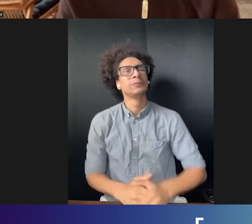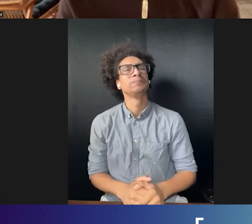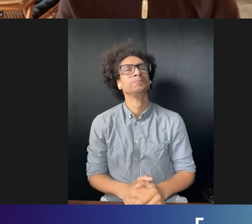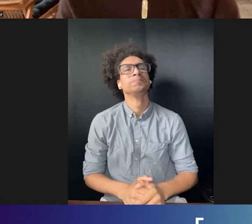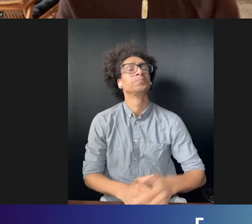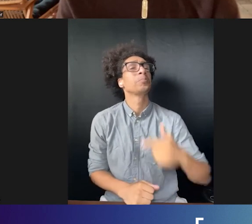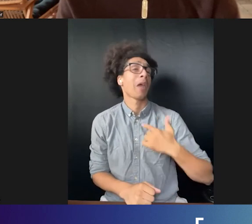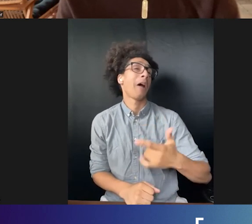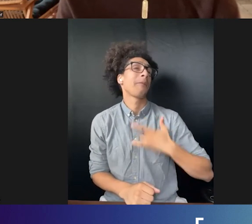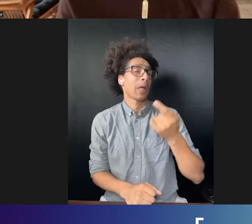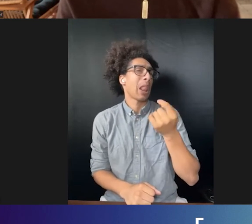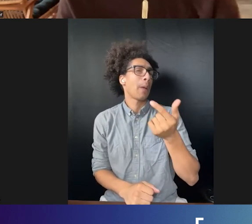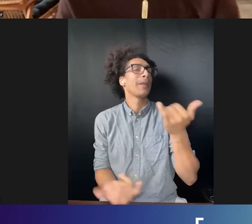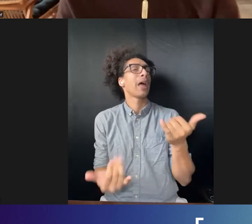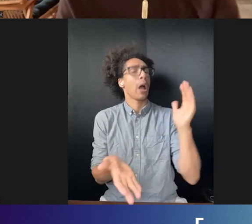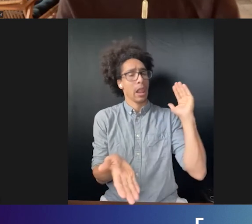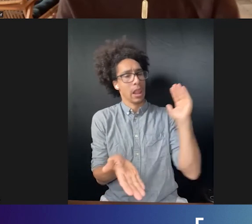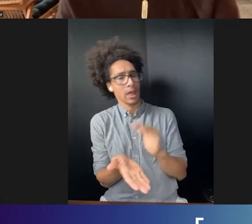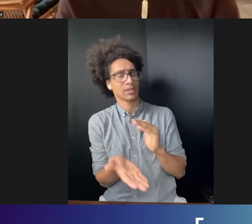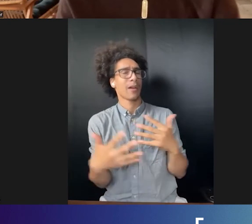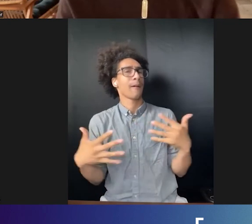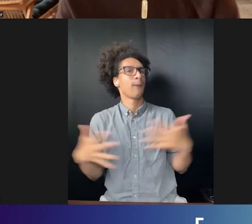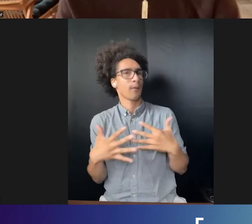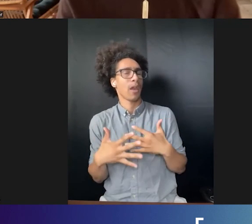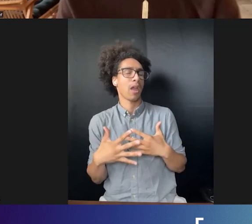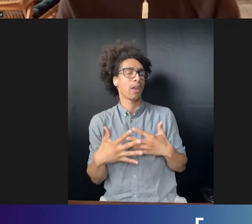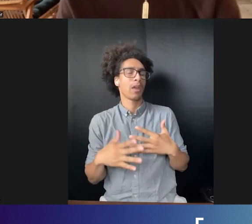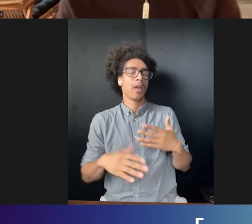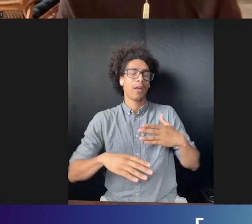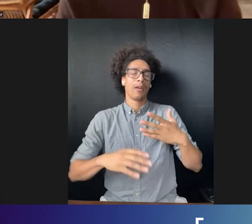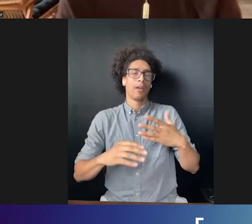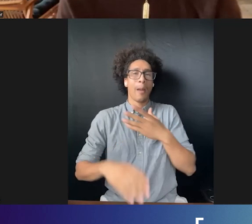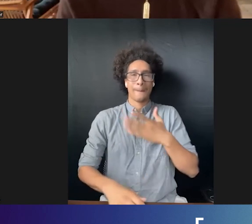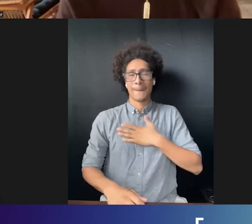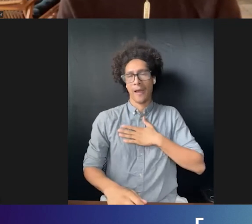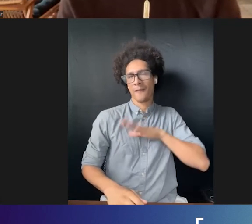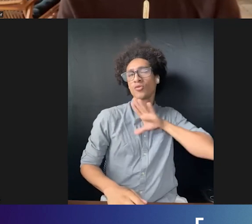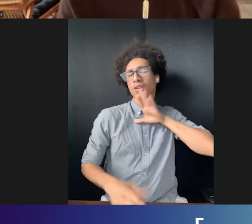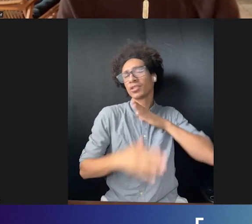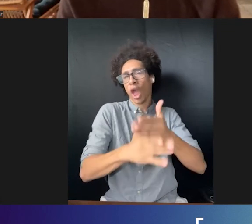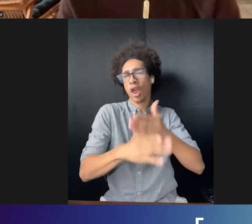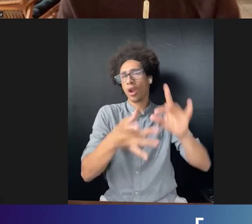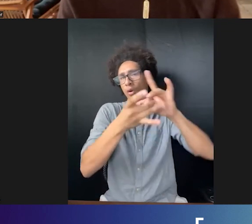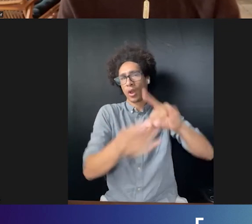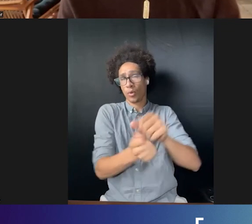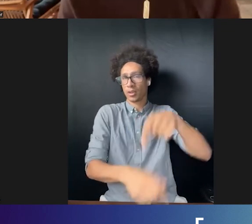Now to vent my frustrations about this subject. And I'm, you know,